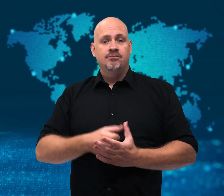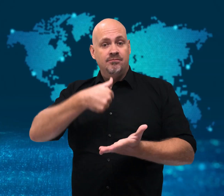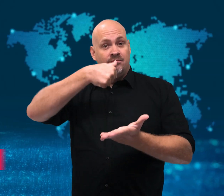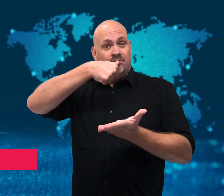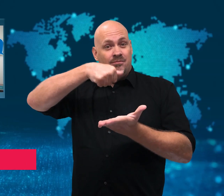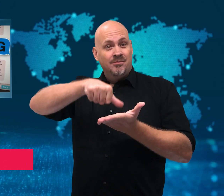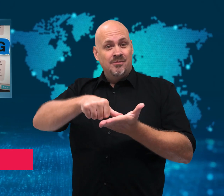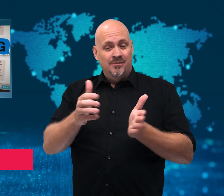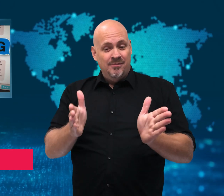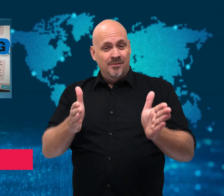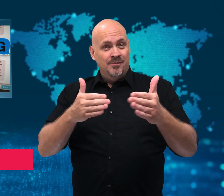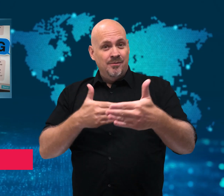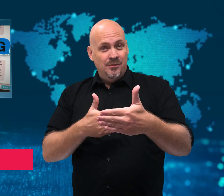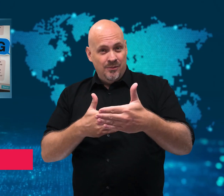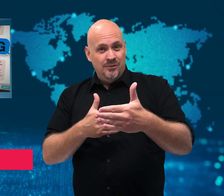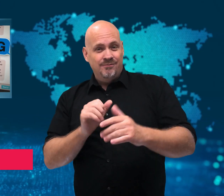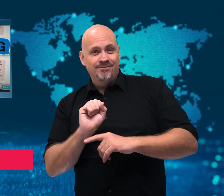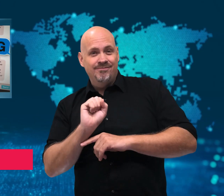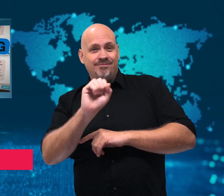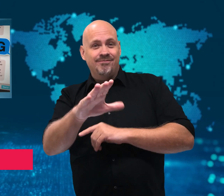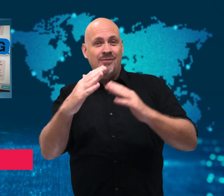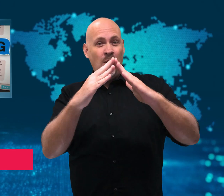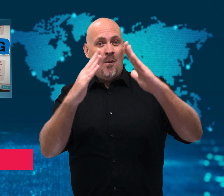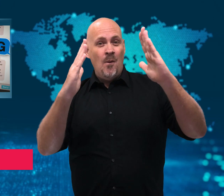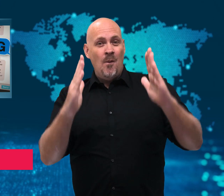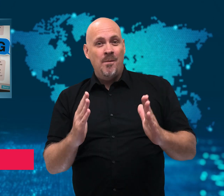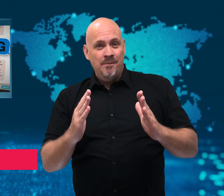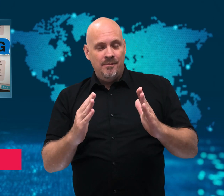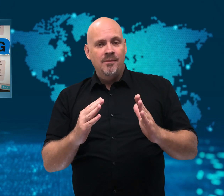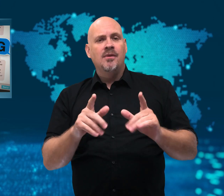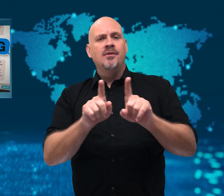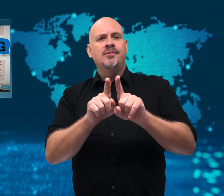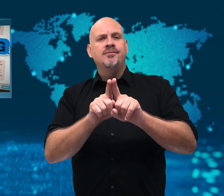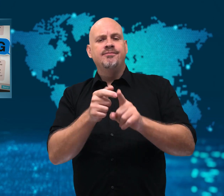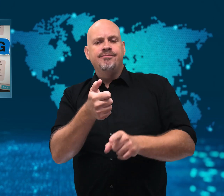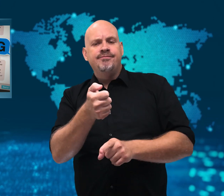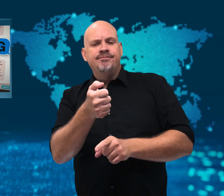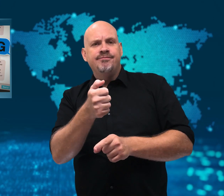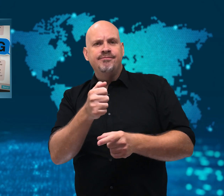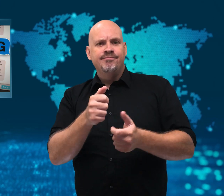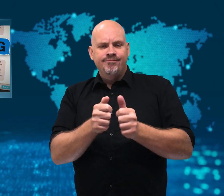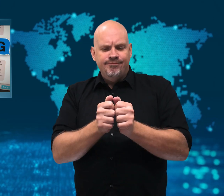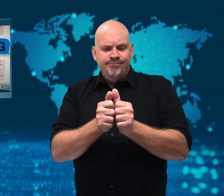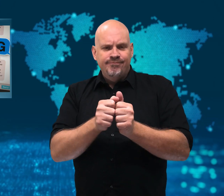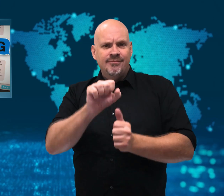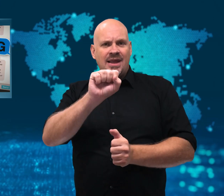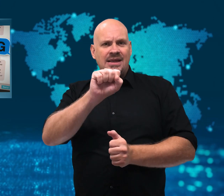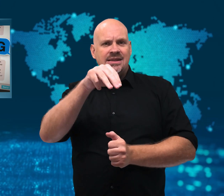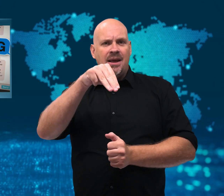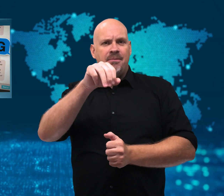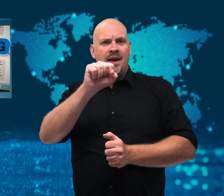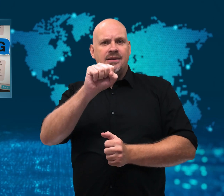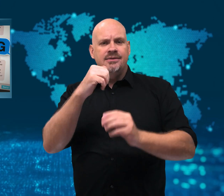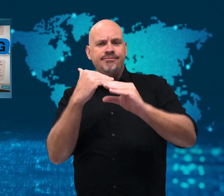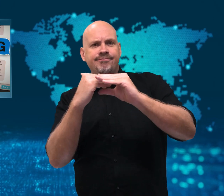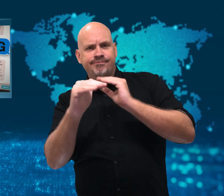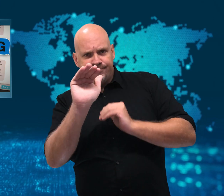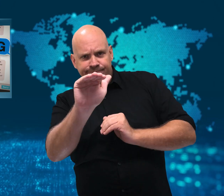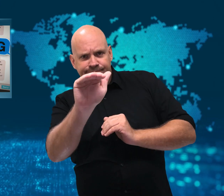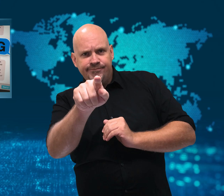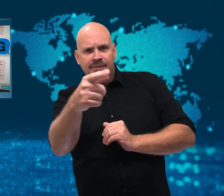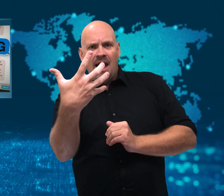[Gavin]: Fraudulent parcel delivery texts are becoming a common scam.